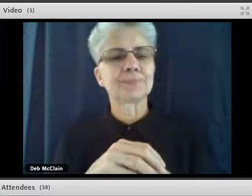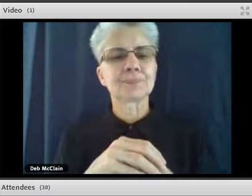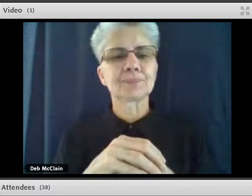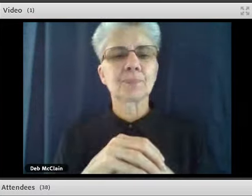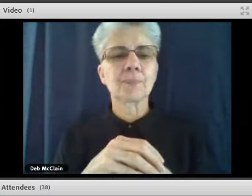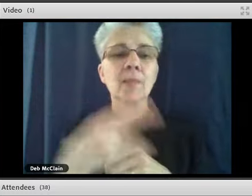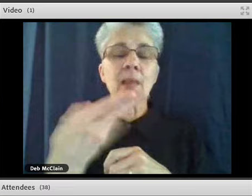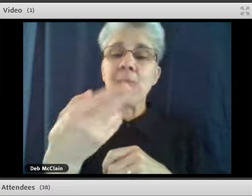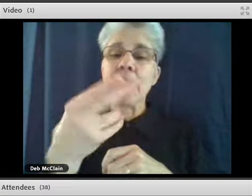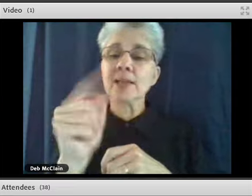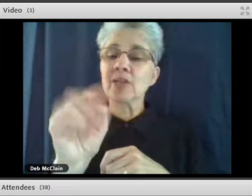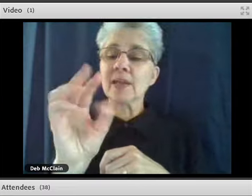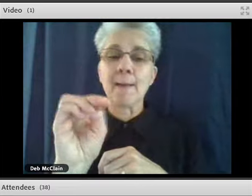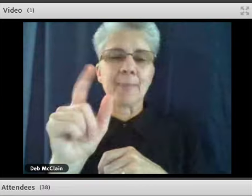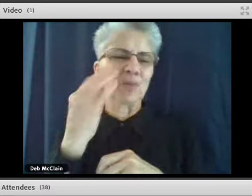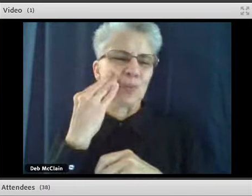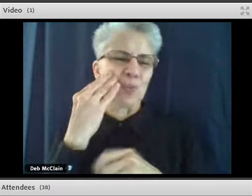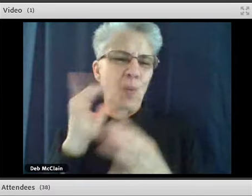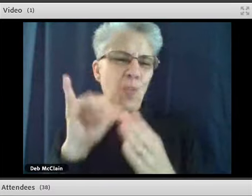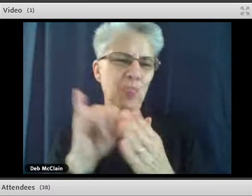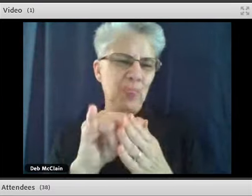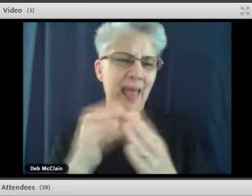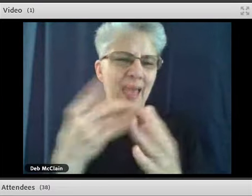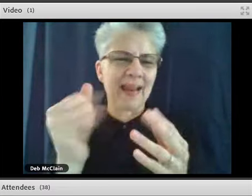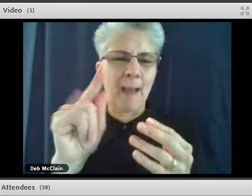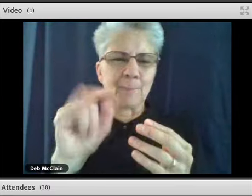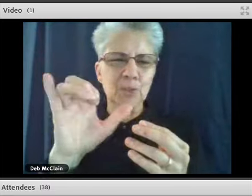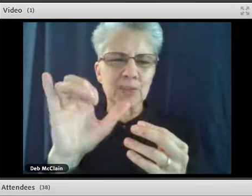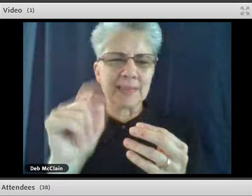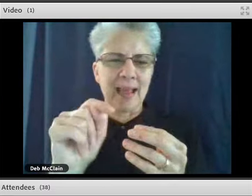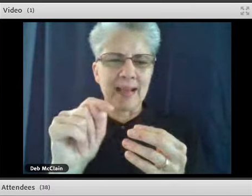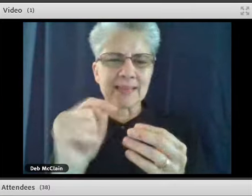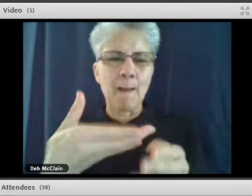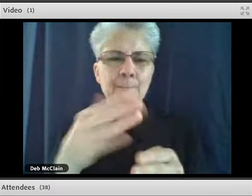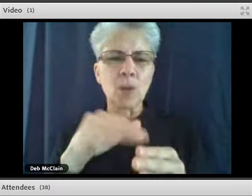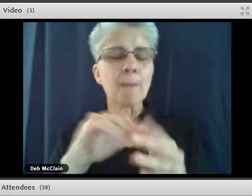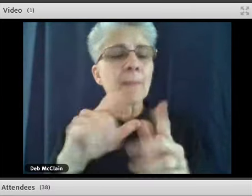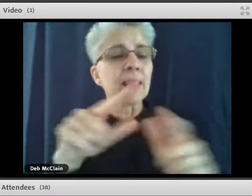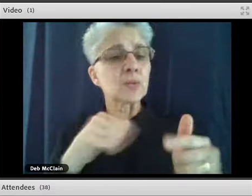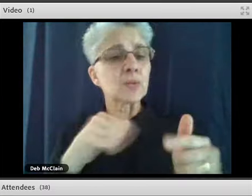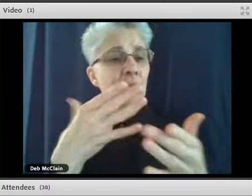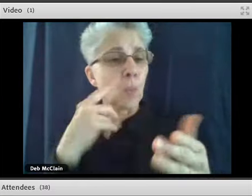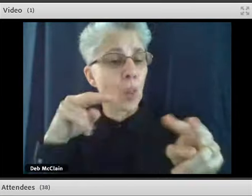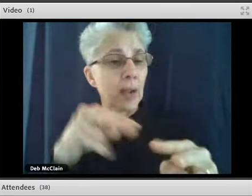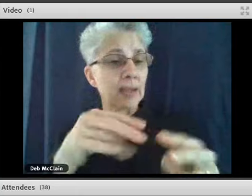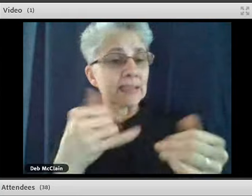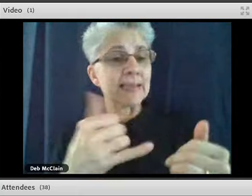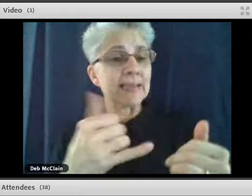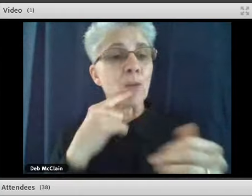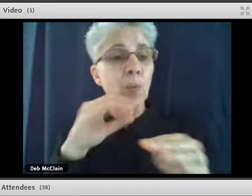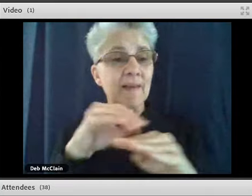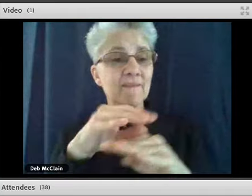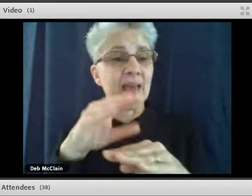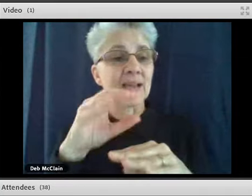HTML, of course, you guys know is Hypertext Markup Language. And the things that we're looking at today actually affect HTML5.